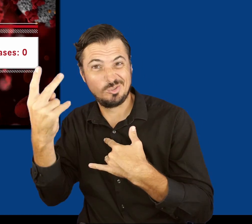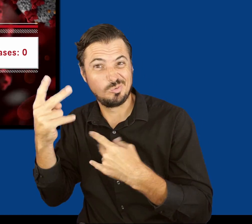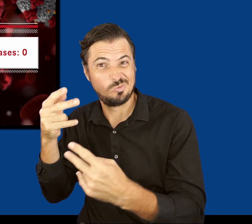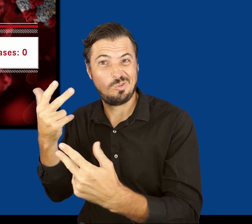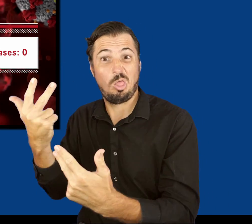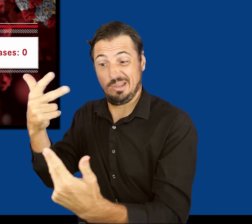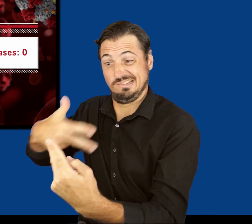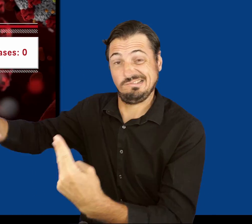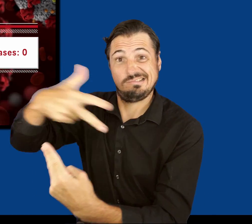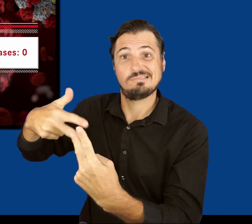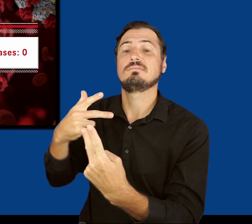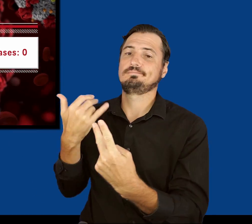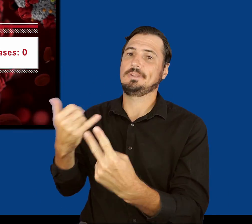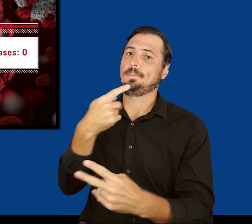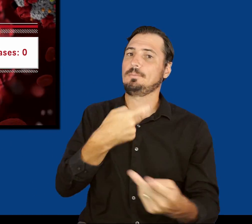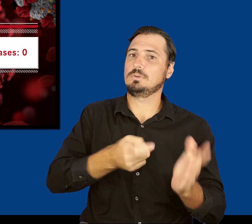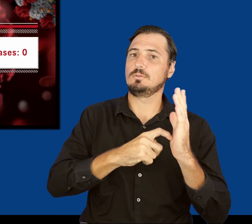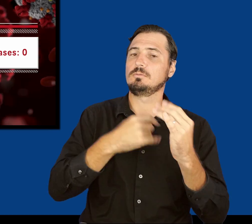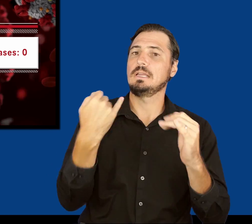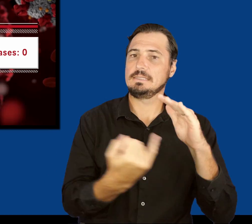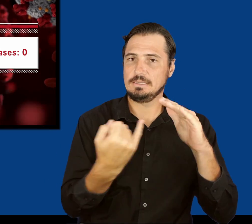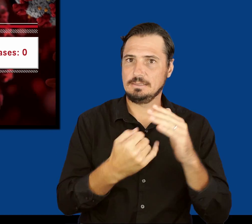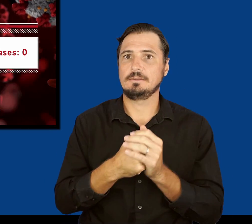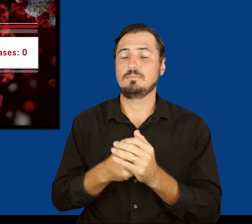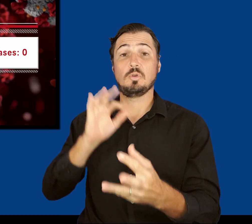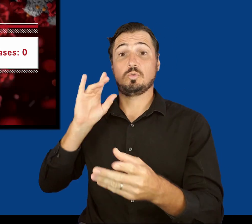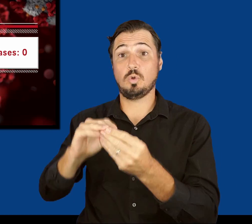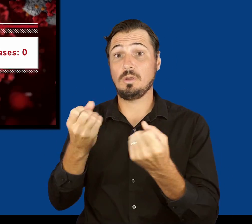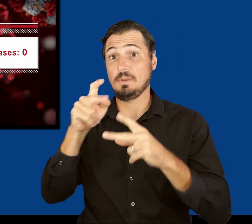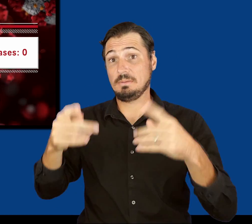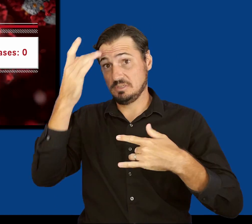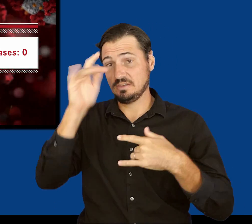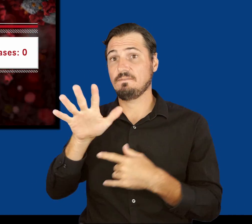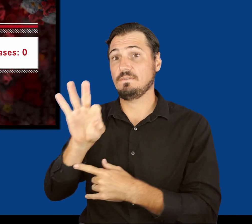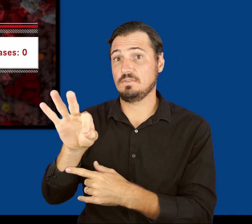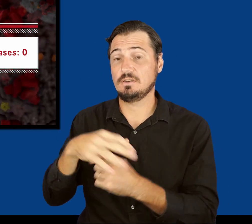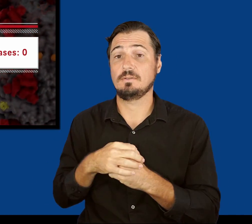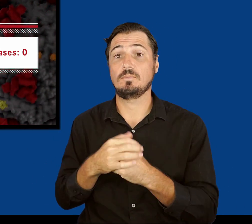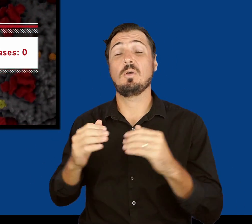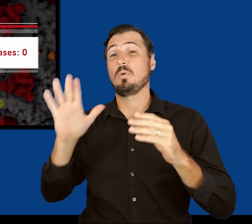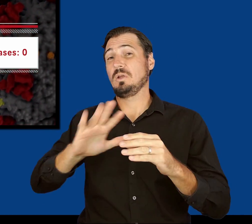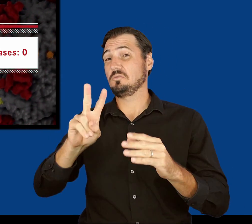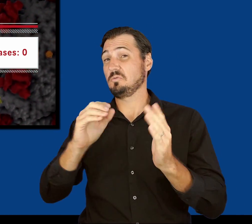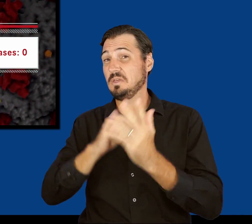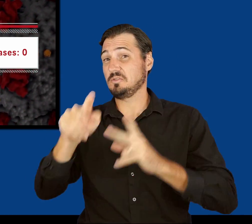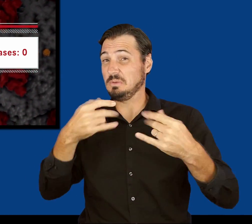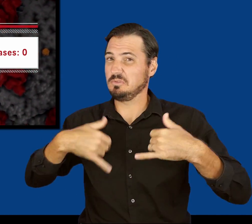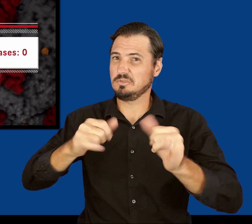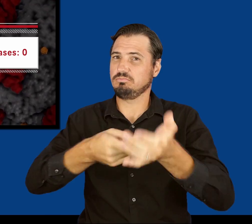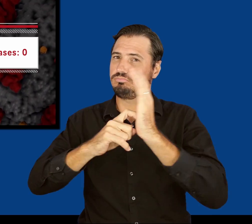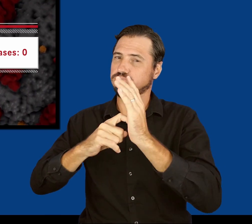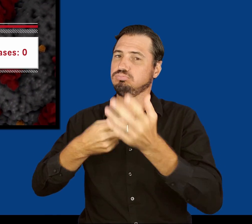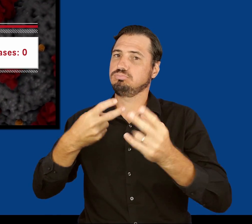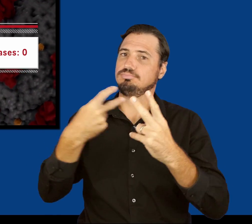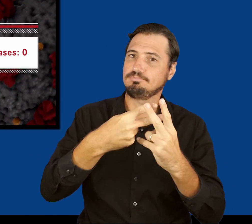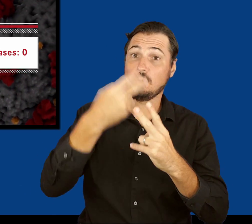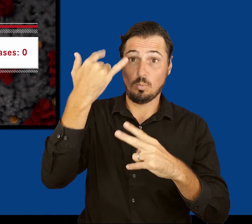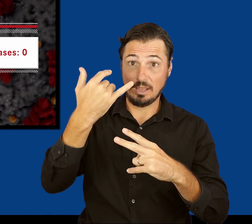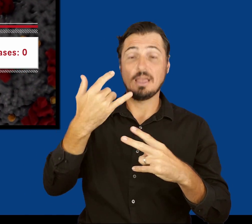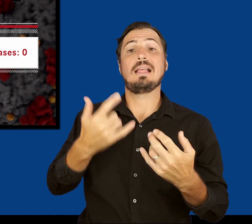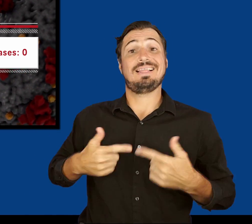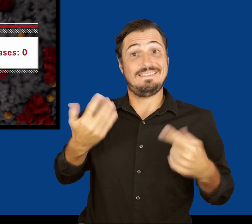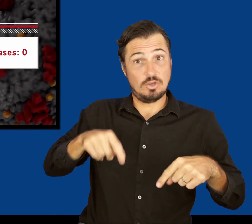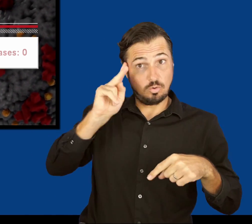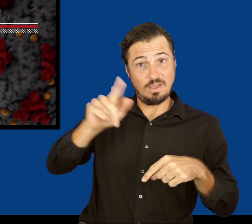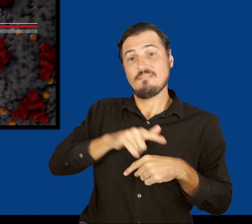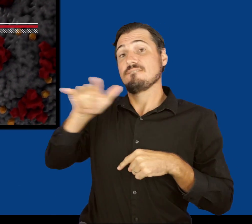Our police department continues to monitor more than 2,000 people who are in travel-related quarantine. A majority of those are Kaua`i residents who have traveled off-island and returned.